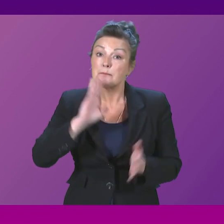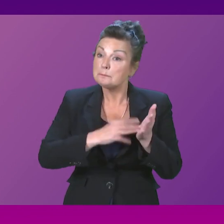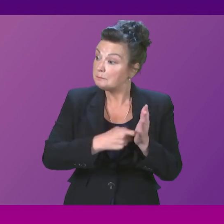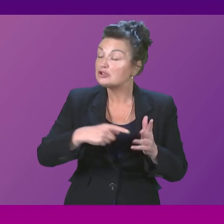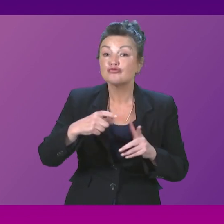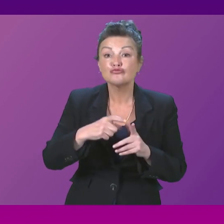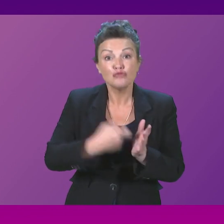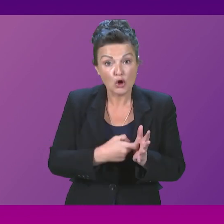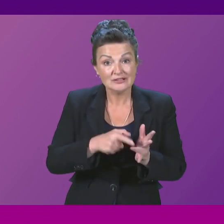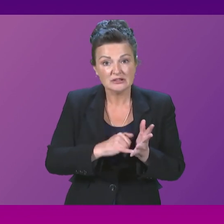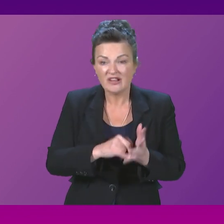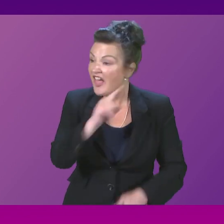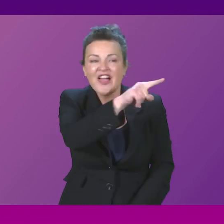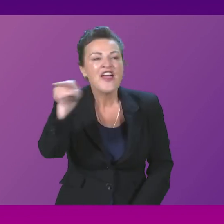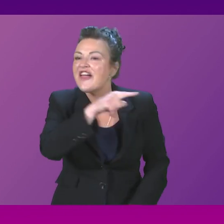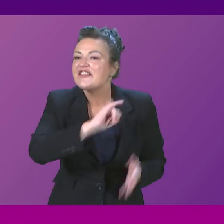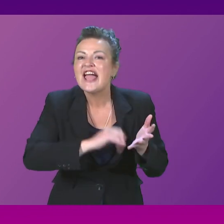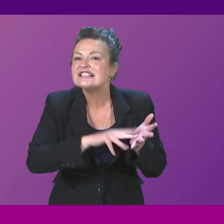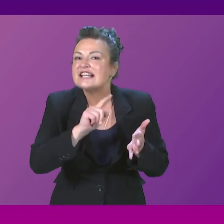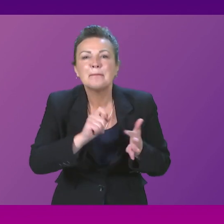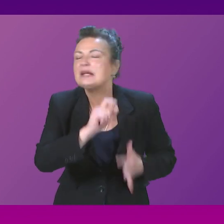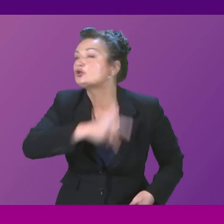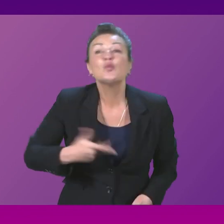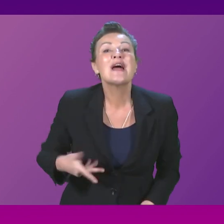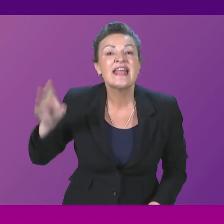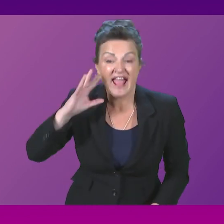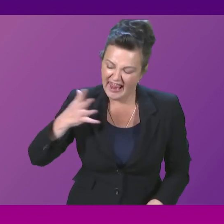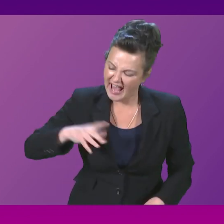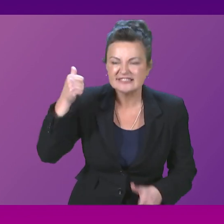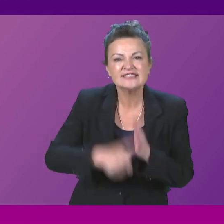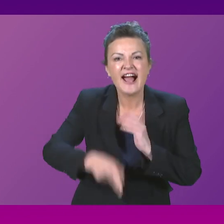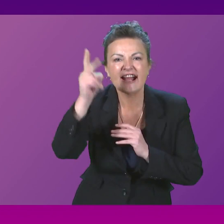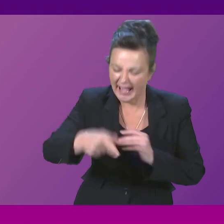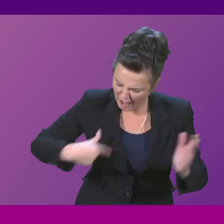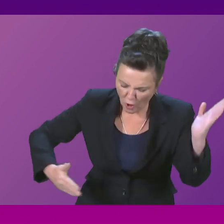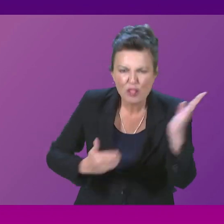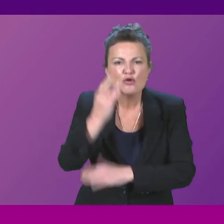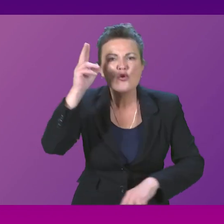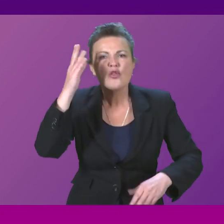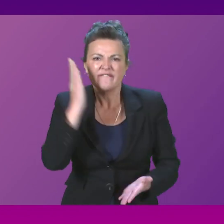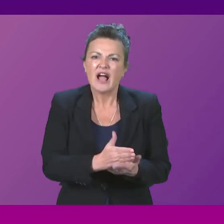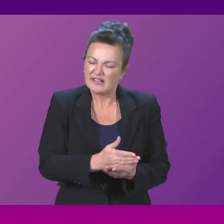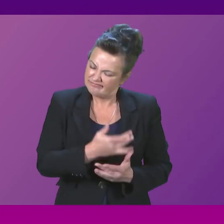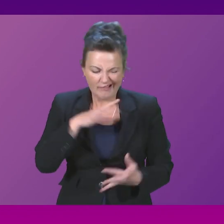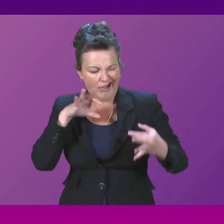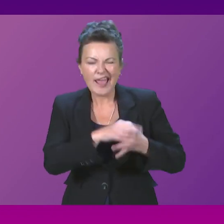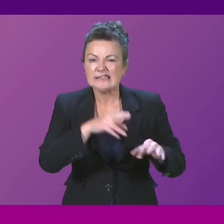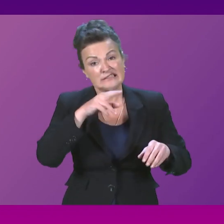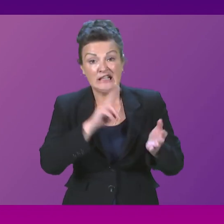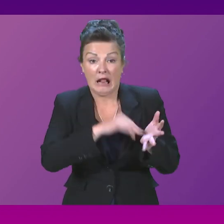They do not want to hear this, so let me start again. Let us run through the facts on Nicola Sturgeon’s flimsy plan.